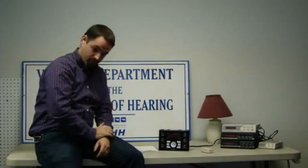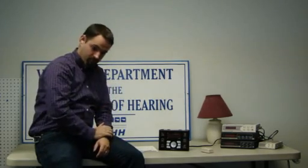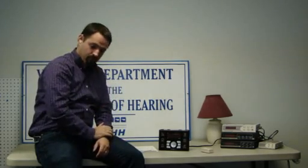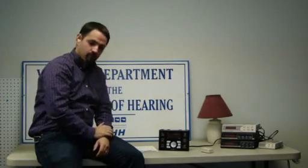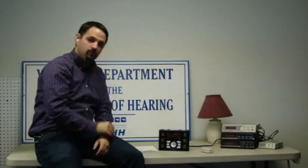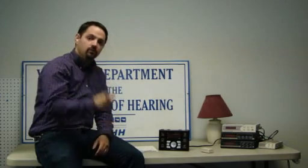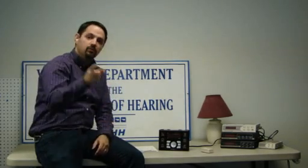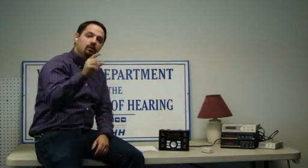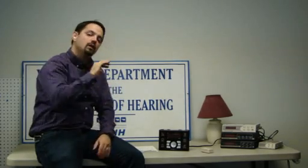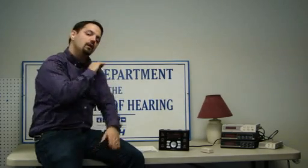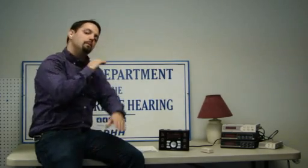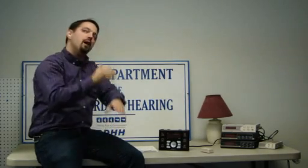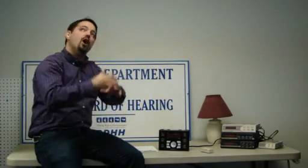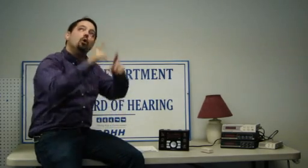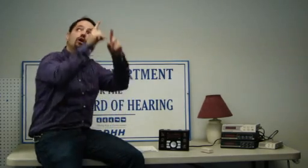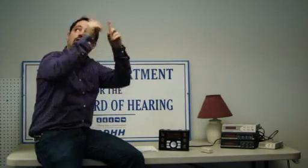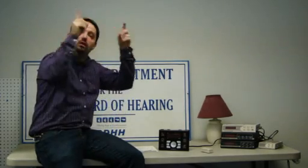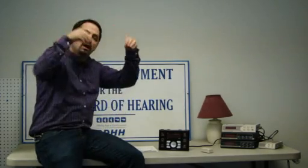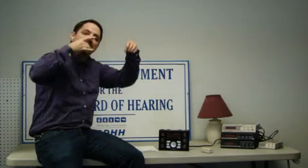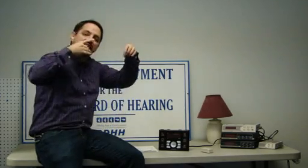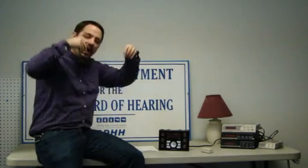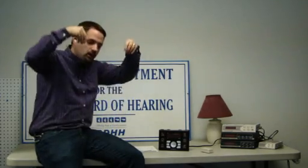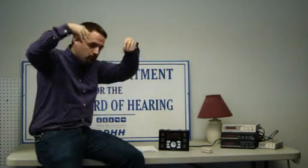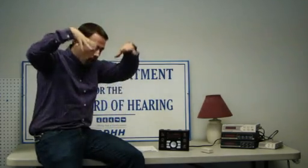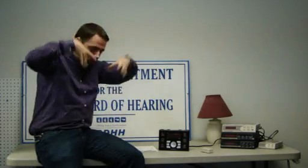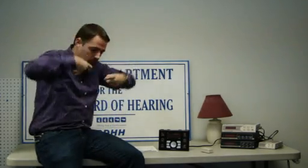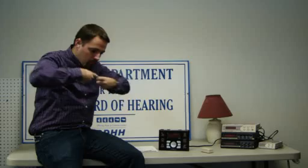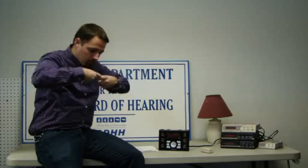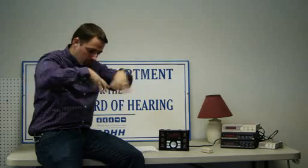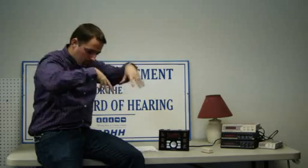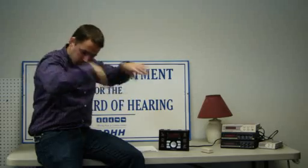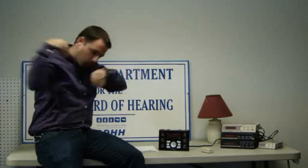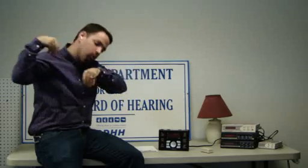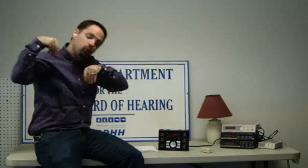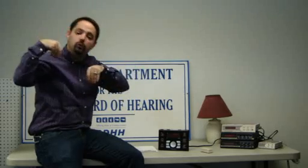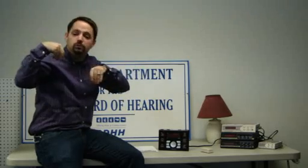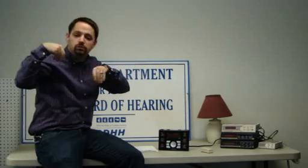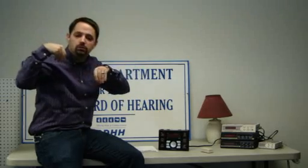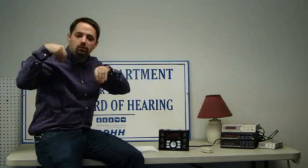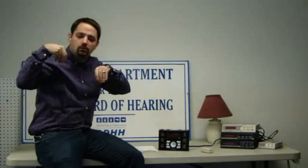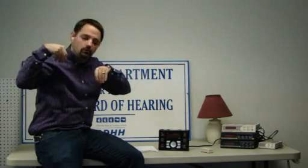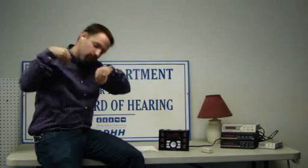if the power goes out